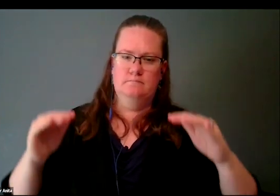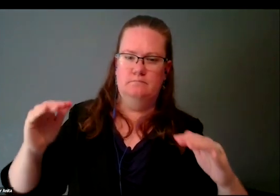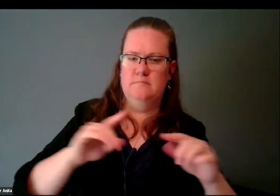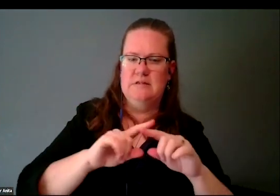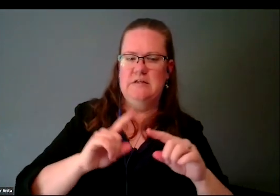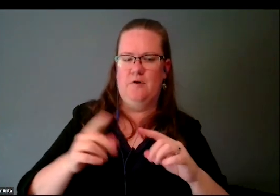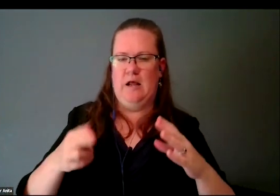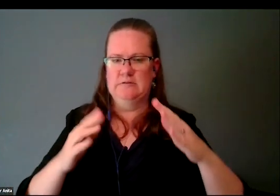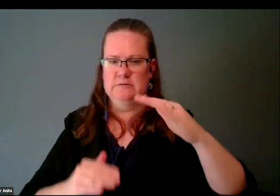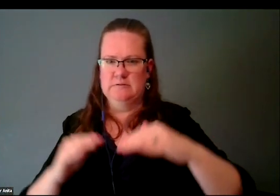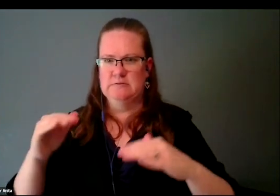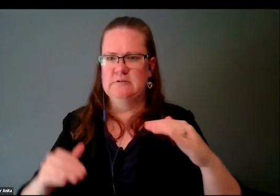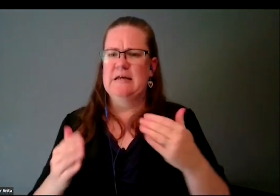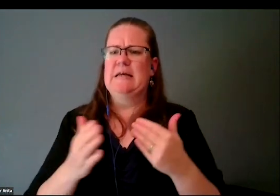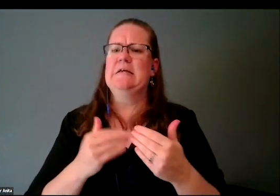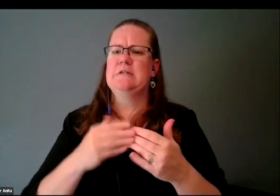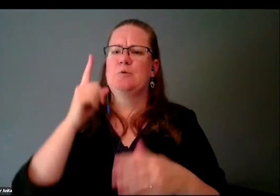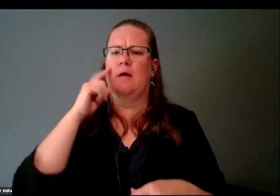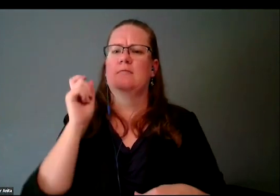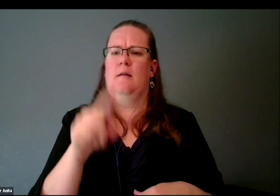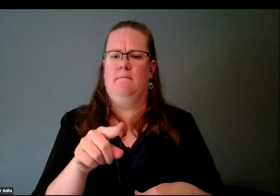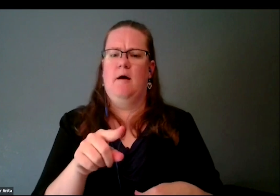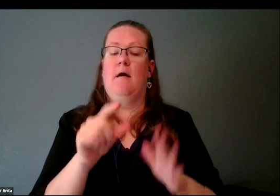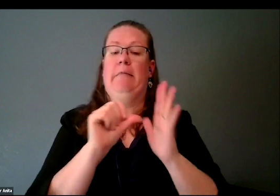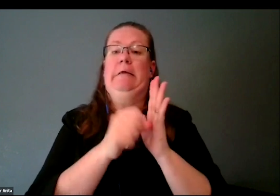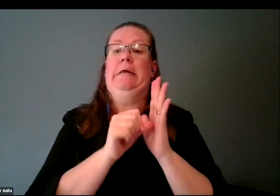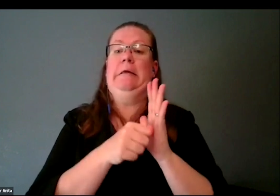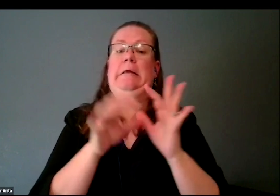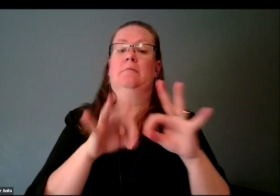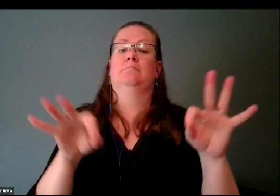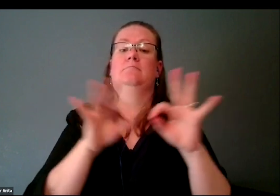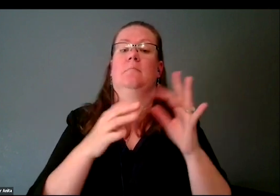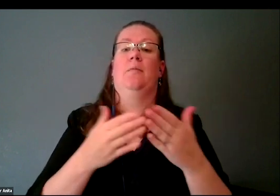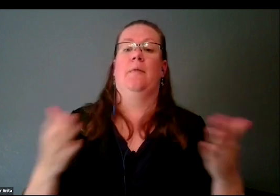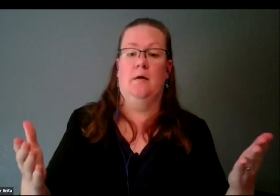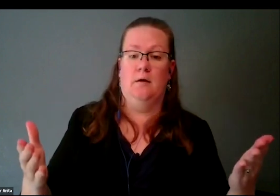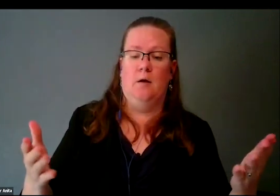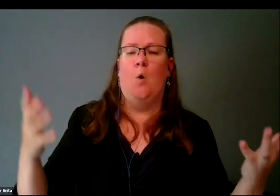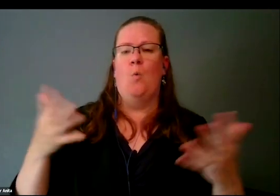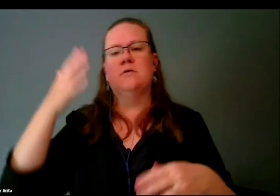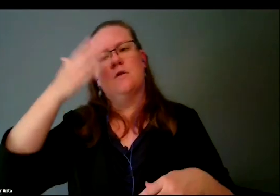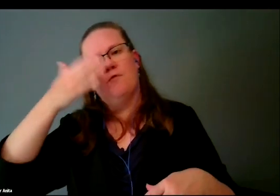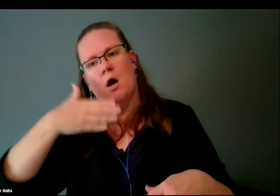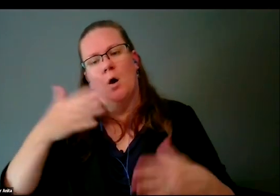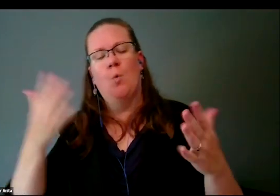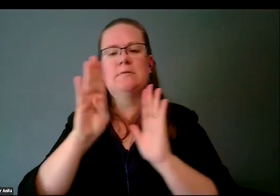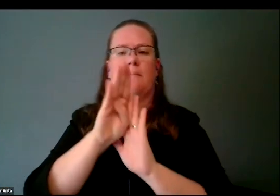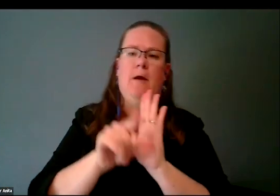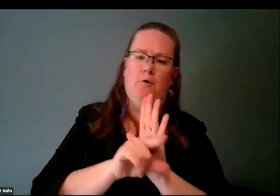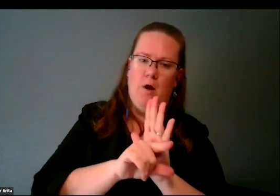it's easy to quickly identify what's the key feature of this piece, what's in the foreground, what's in the background, how do these visually relate